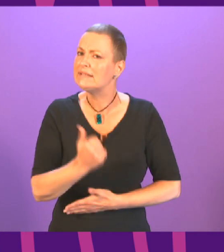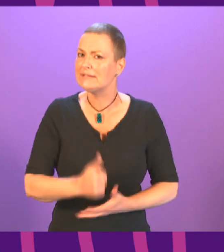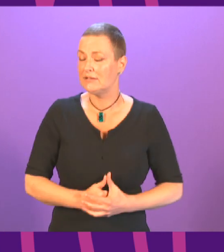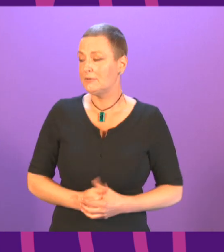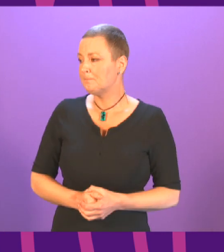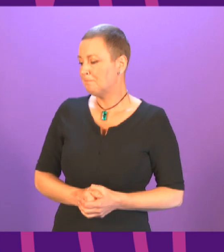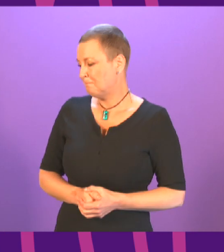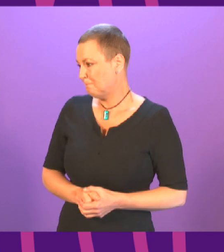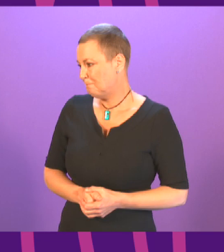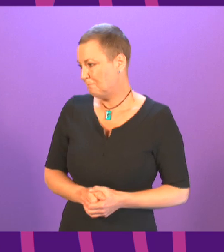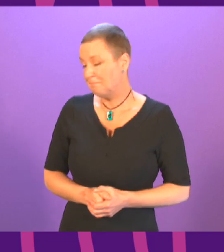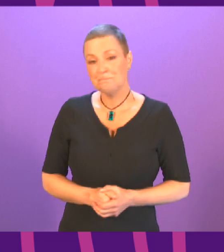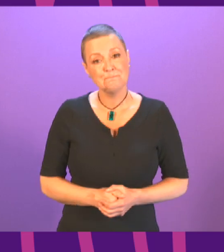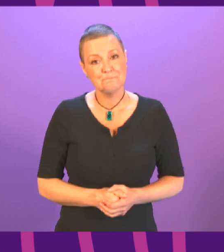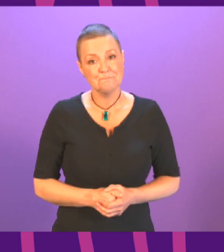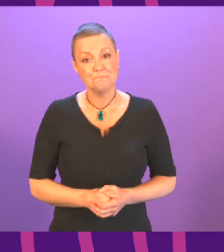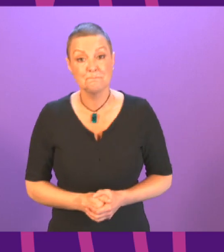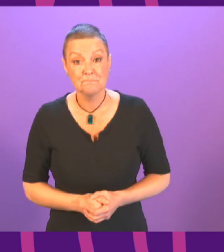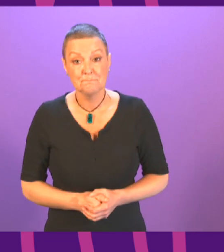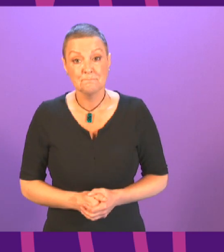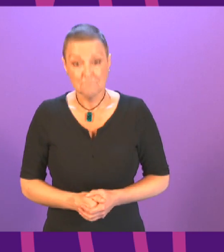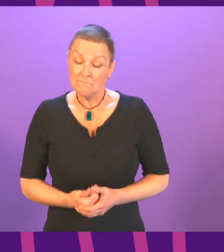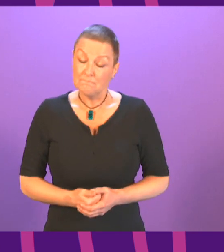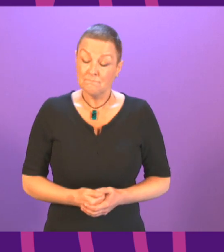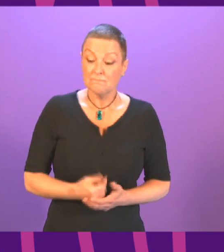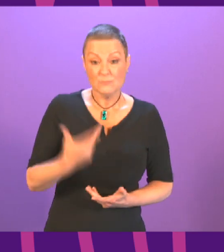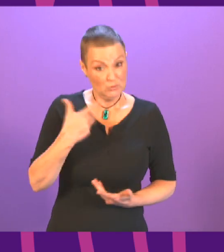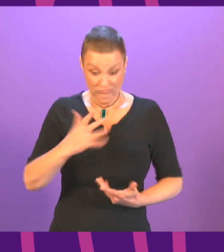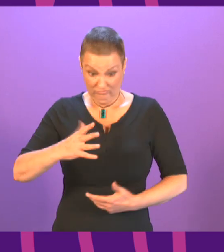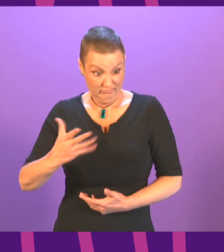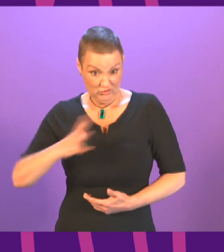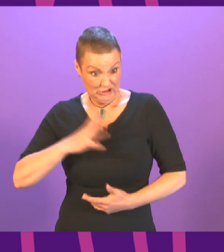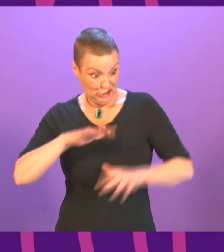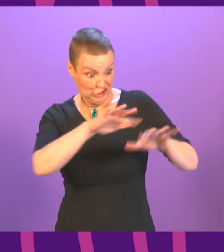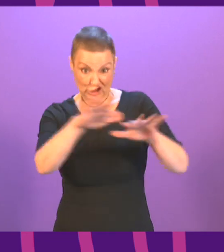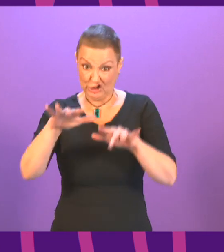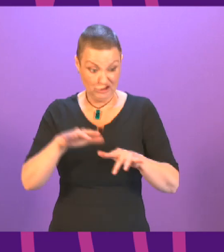The First Minister (Nicola Sturgeon): We already test groups of hospital and healthcare